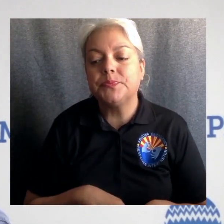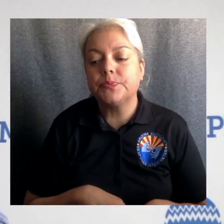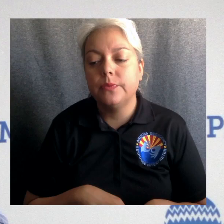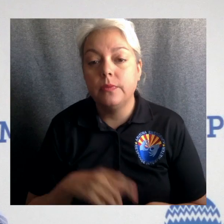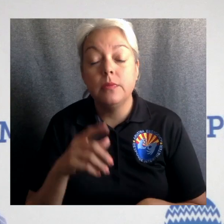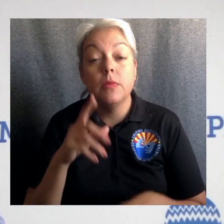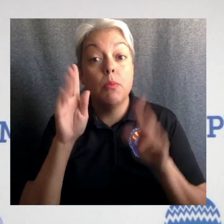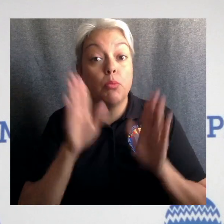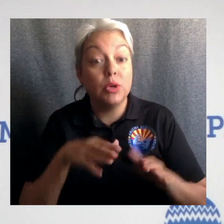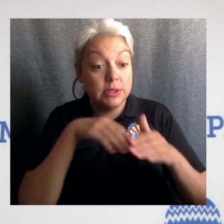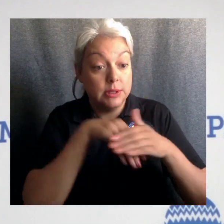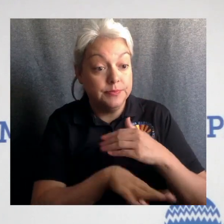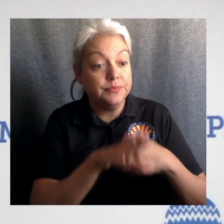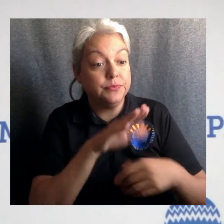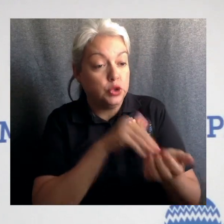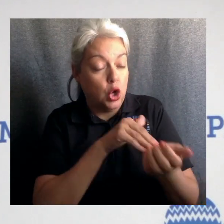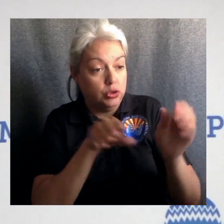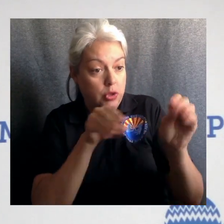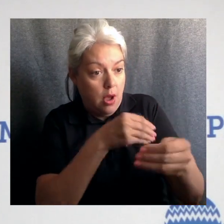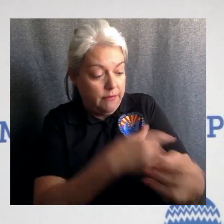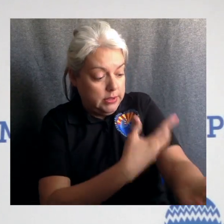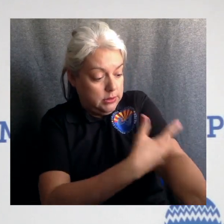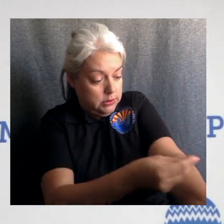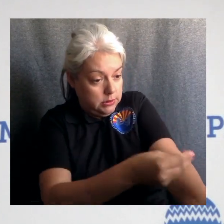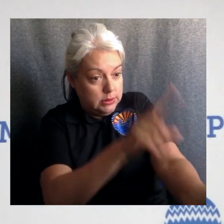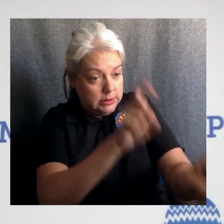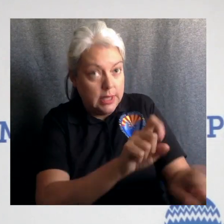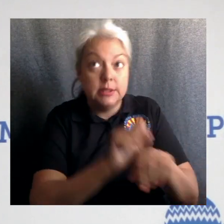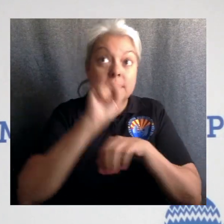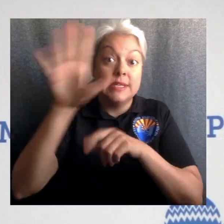We have to first go back to the provider, get the phone number and other identifying